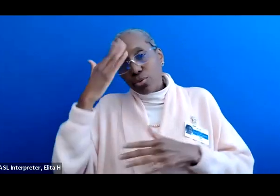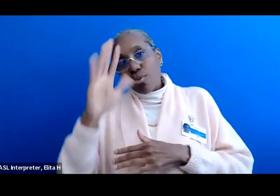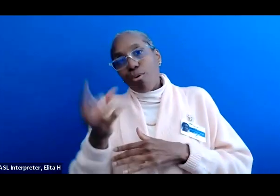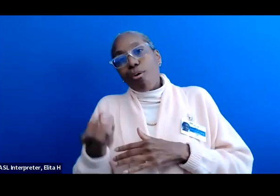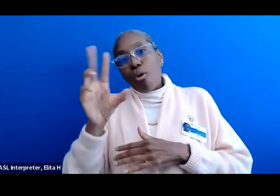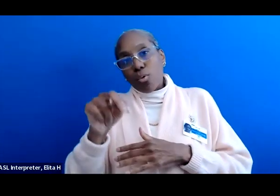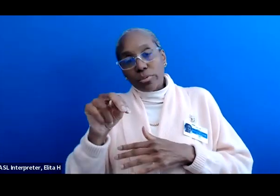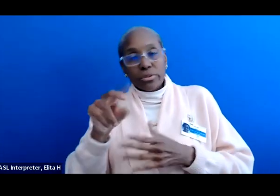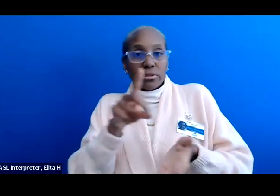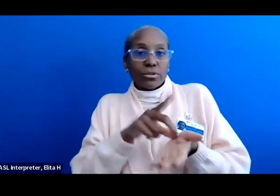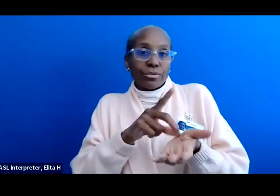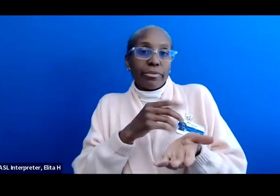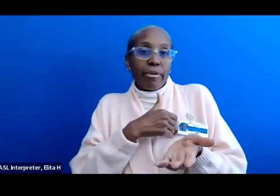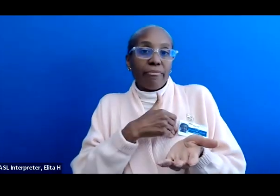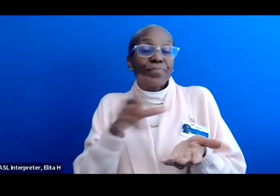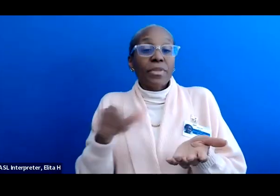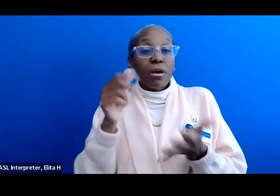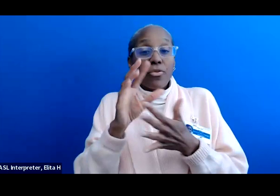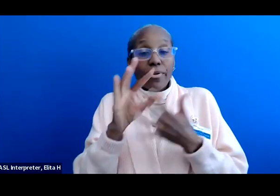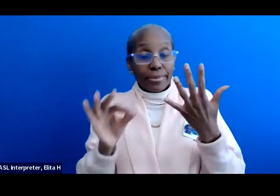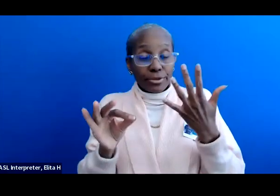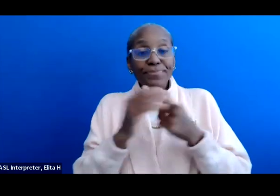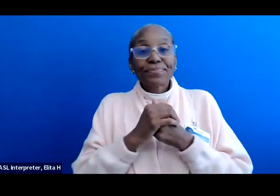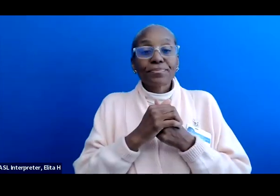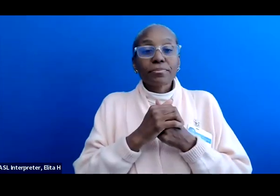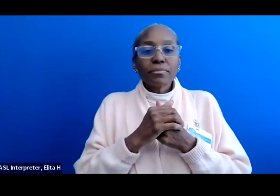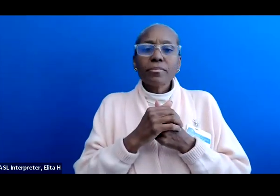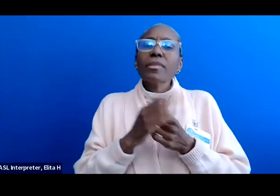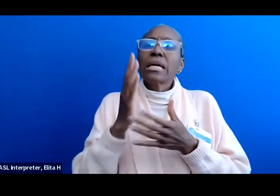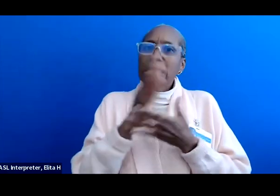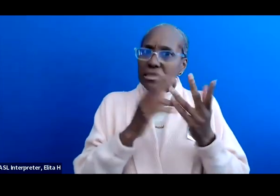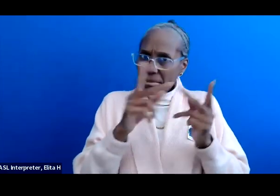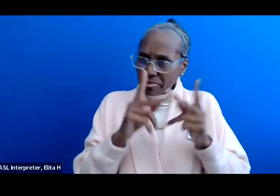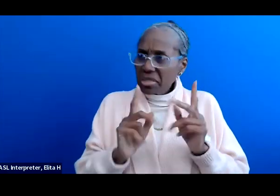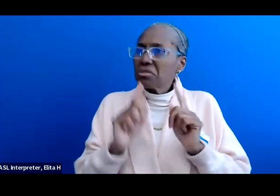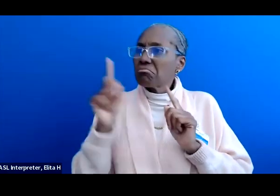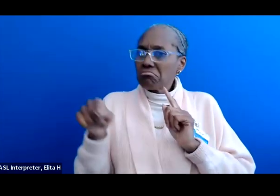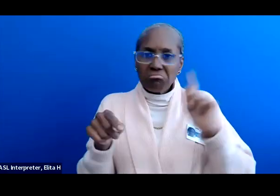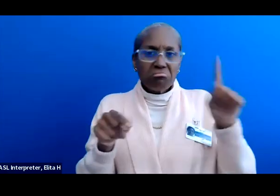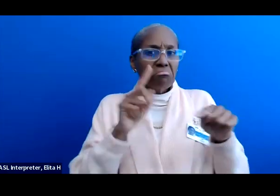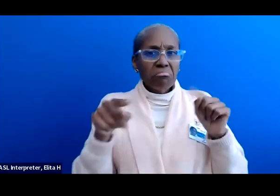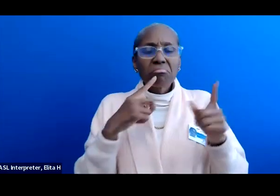So that is also another option. There are places around to get this accomplished.